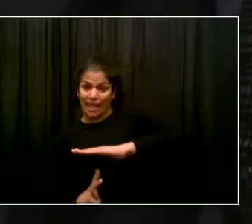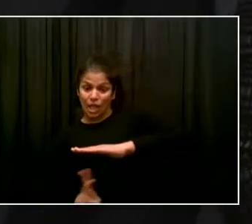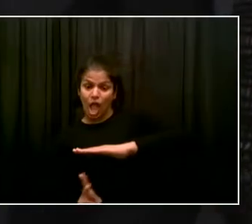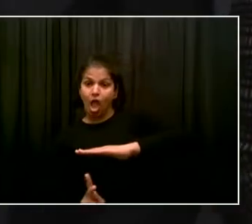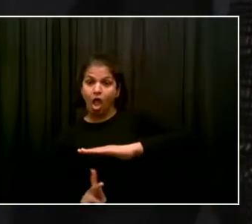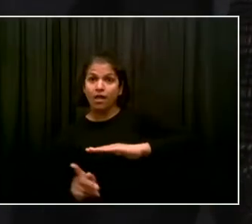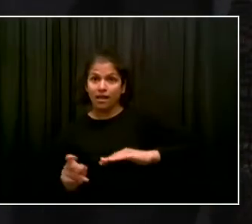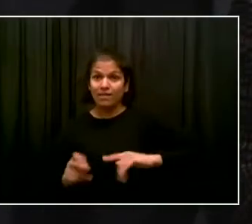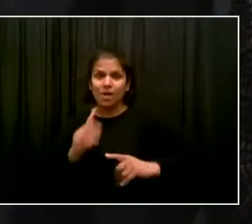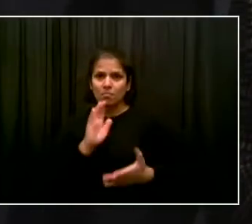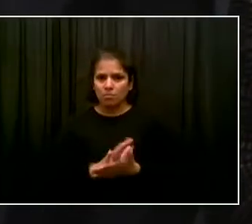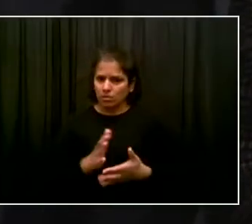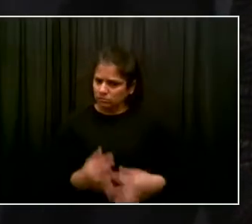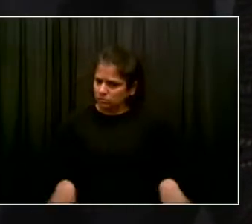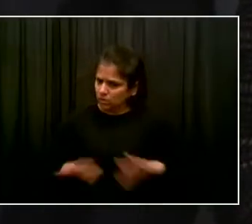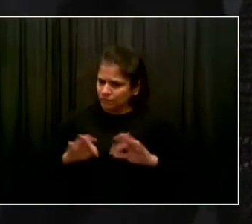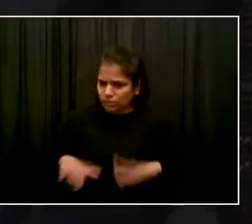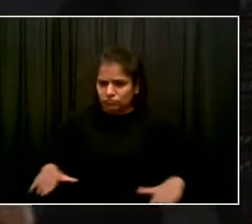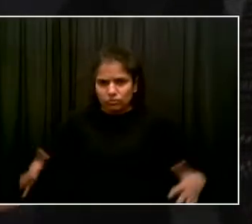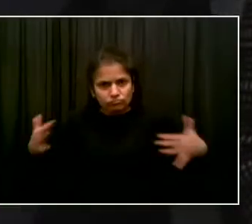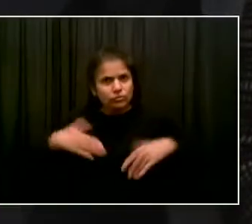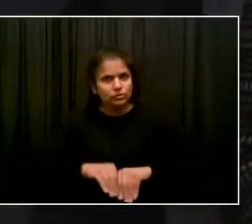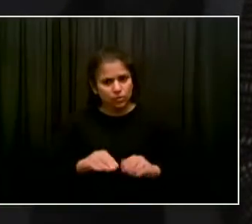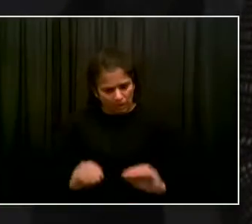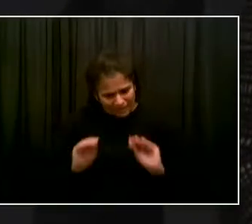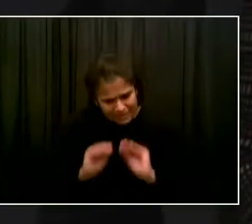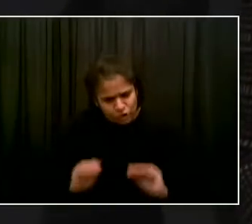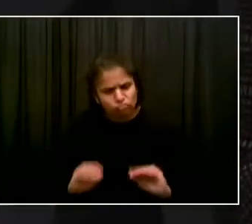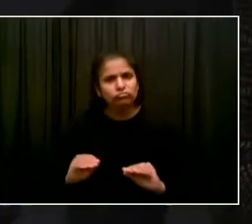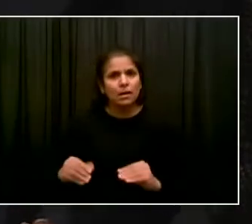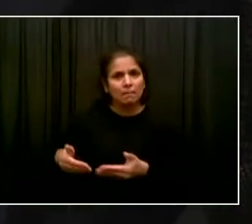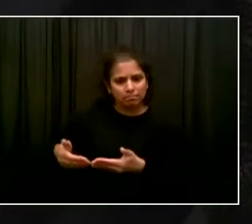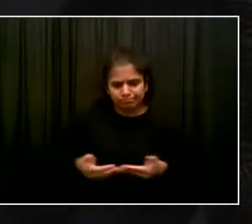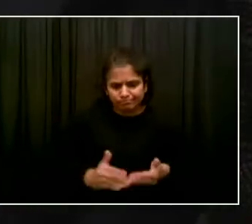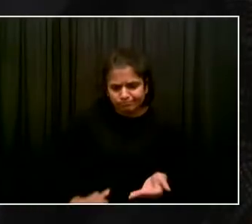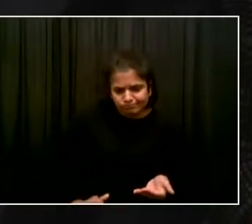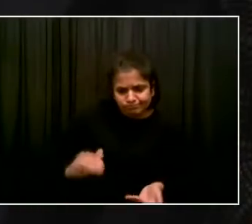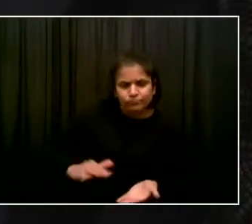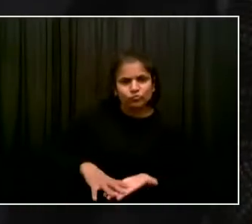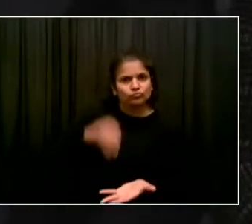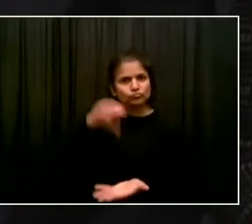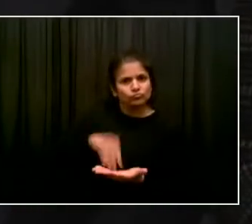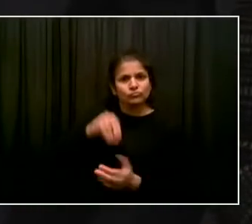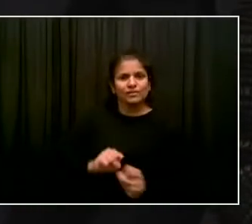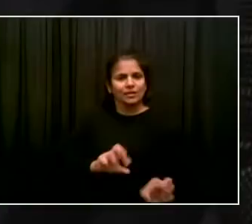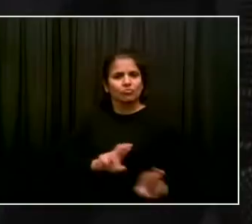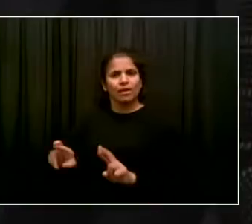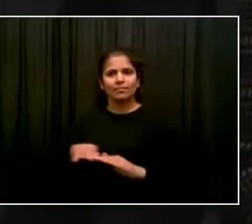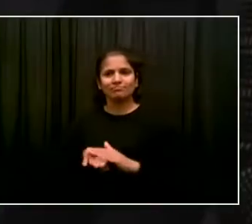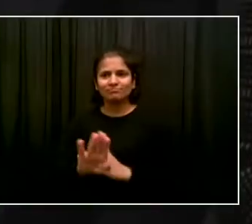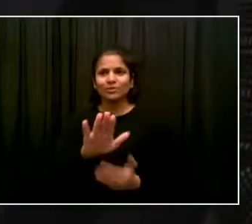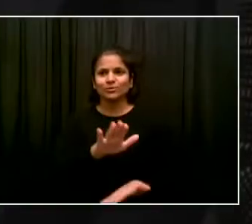TILL THEY GET TO COLLEGE BUT WE MUST TAKE OUR